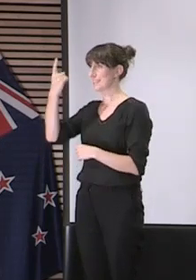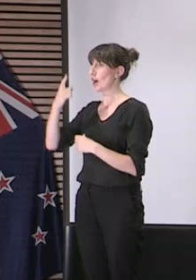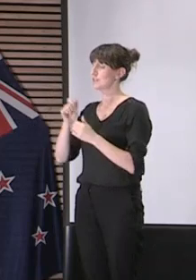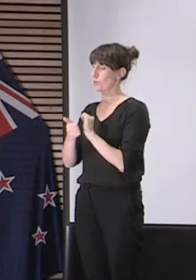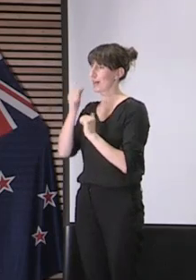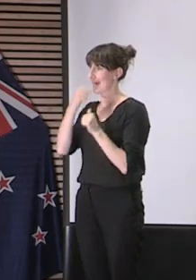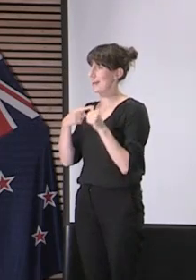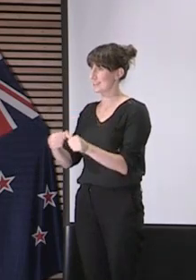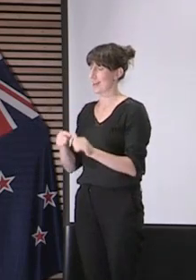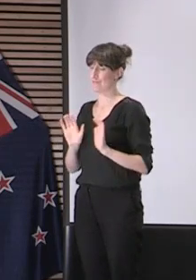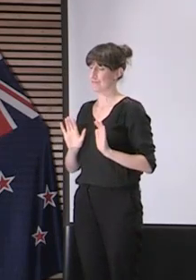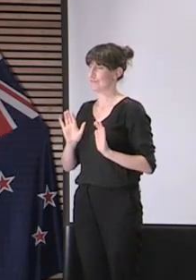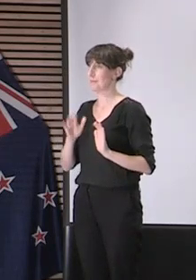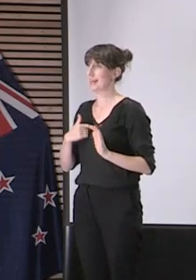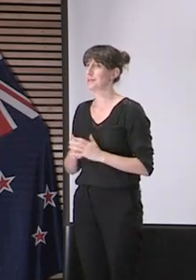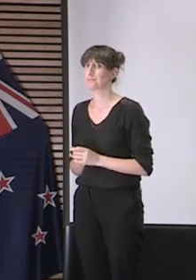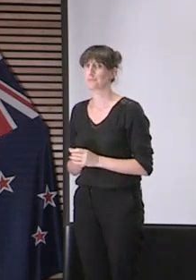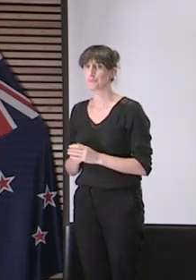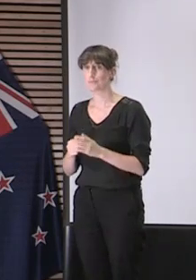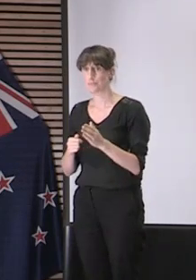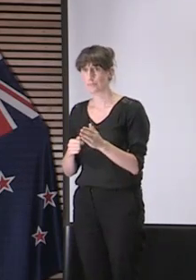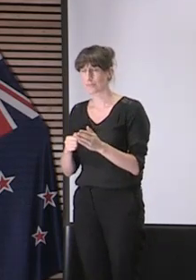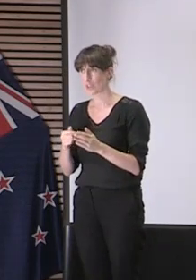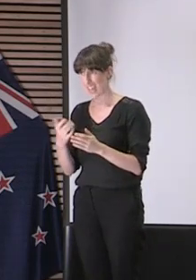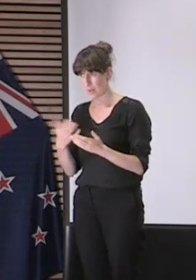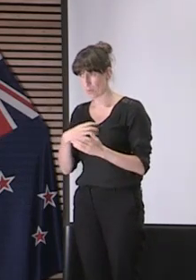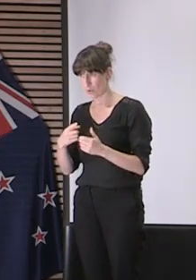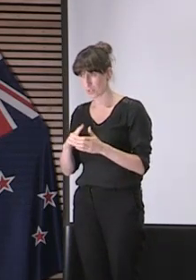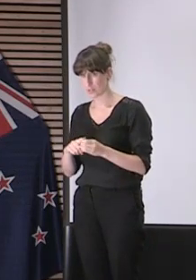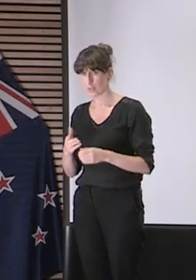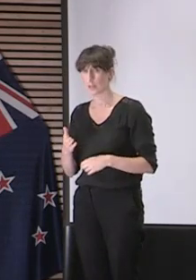Unfortunately I cannot answer that question for you. I would be happy to make sure